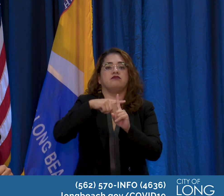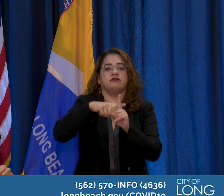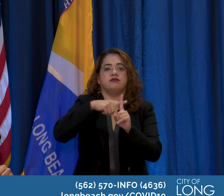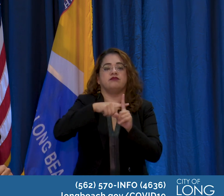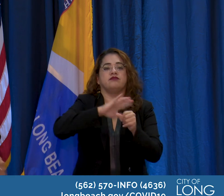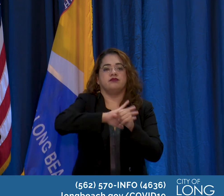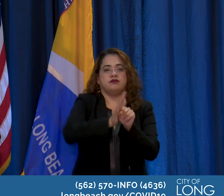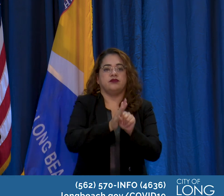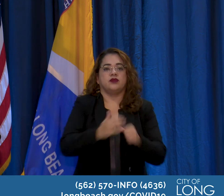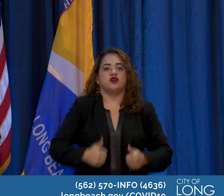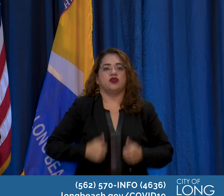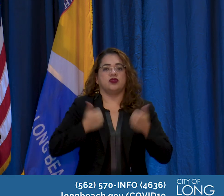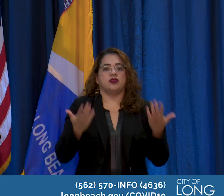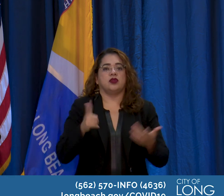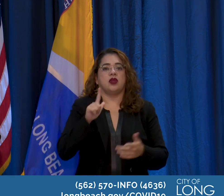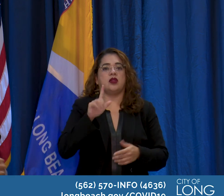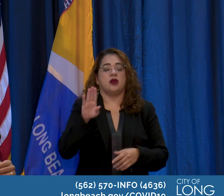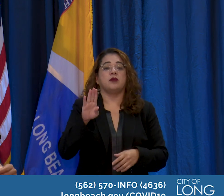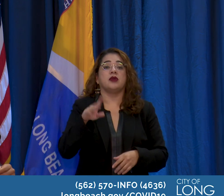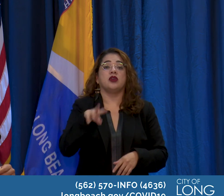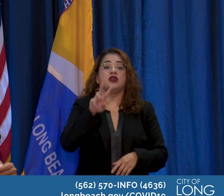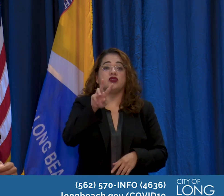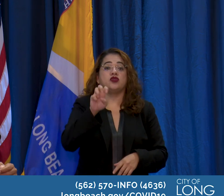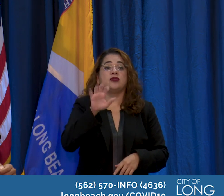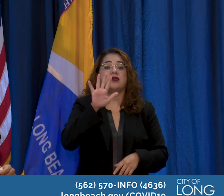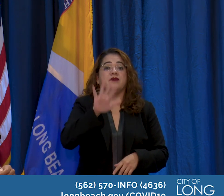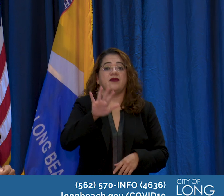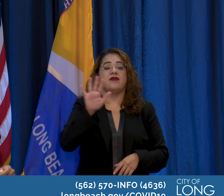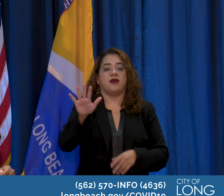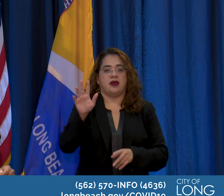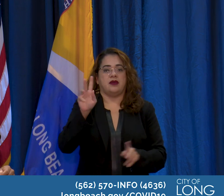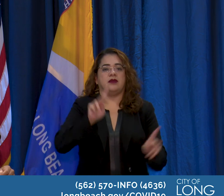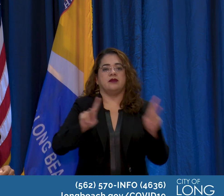And now up to 250 residents who have lost their lives.